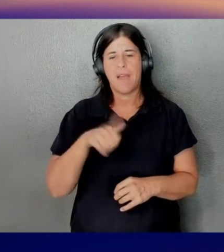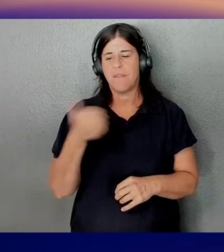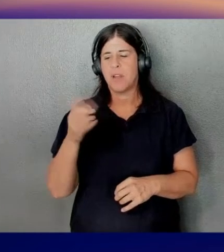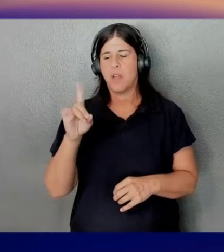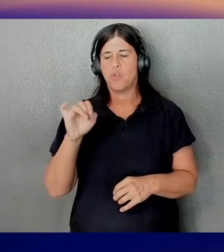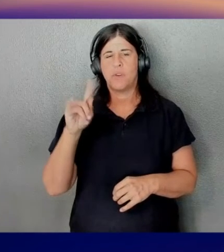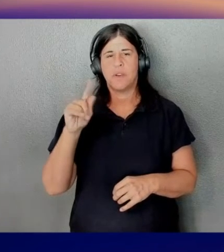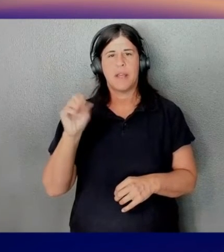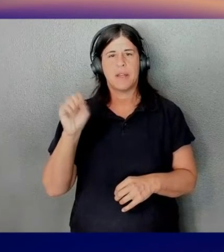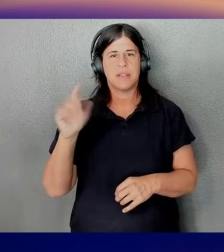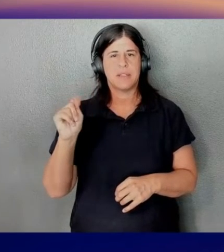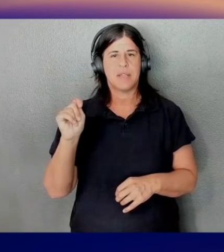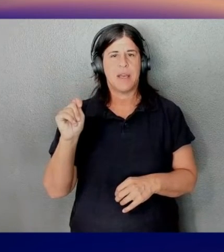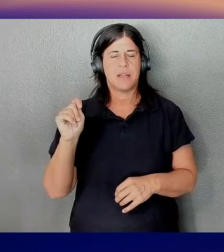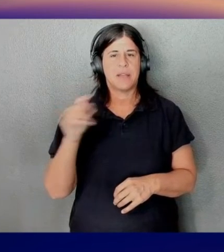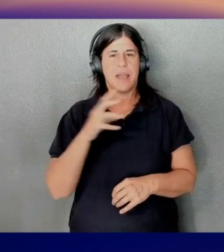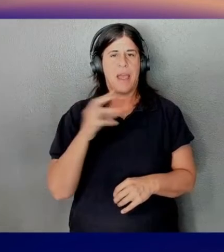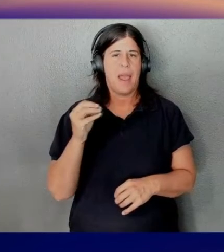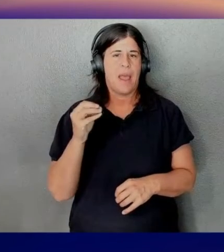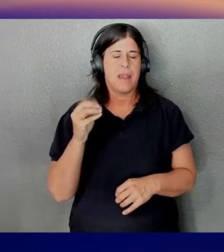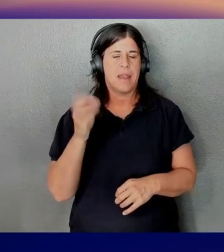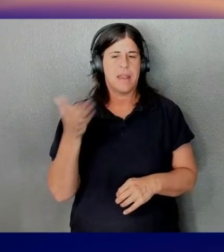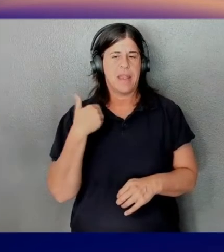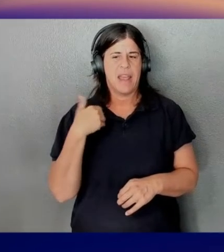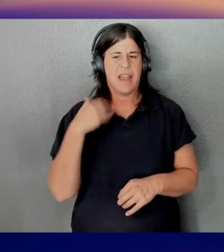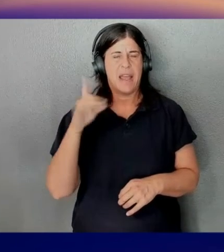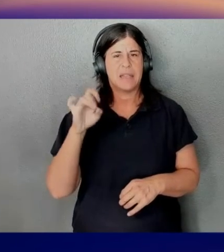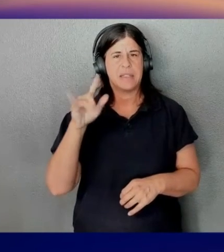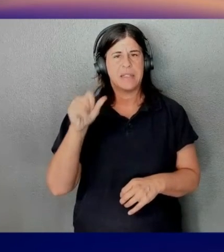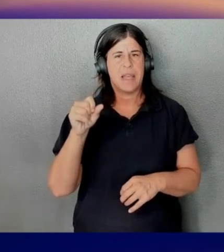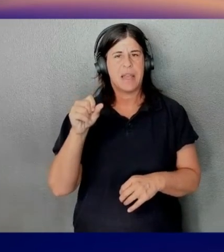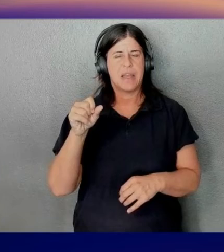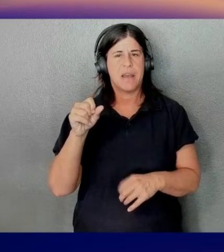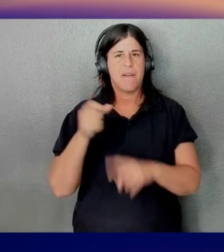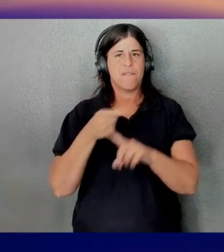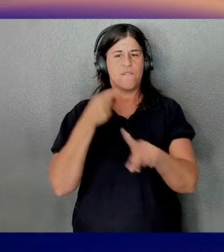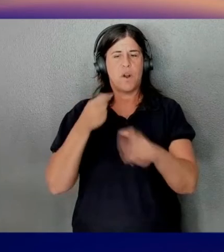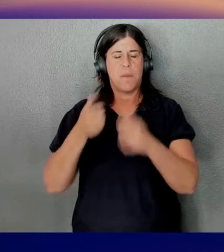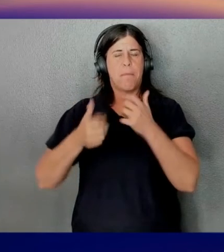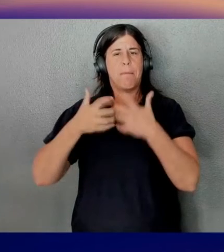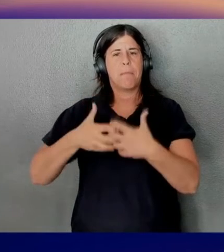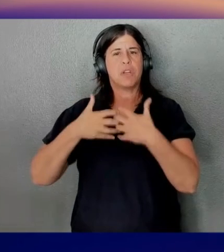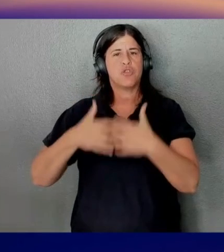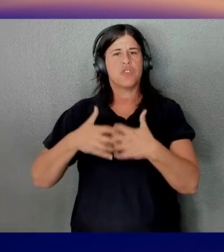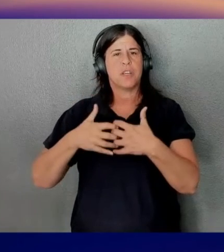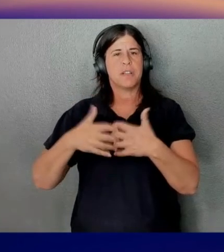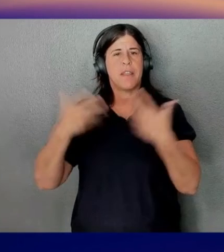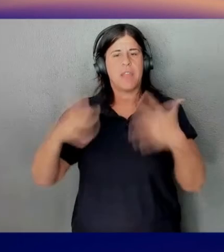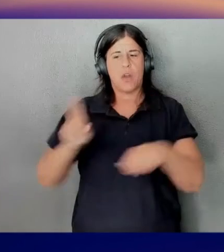And it has data from my, from the machines that are in use right now.